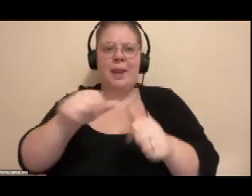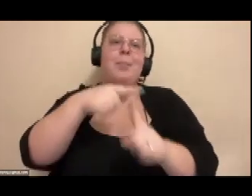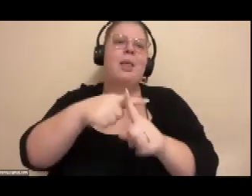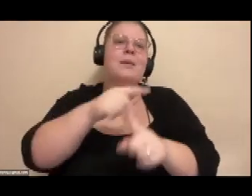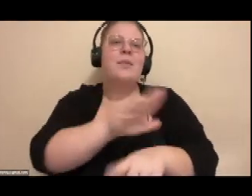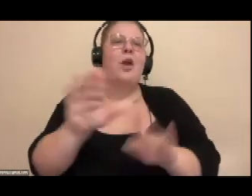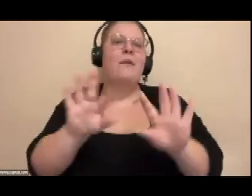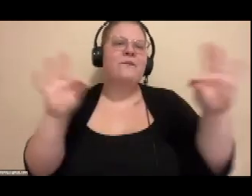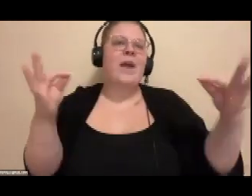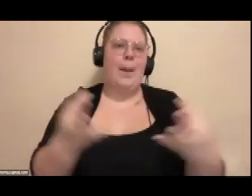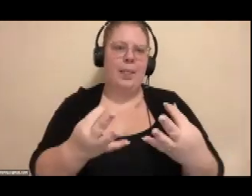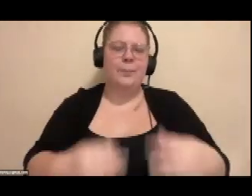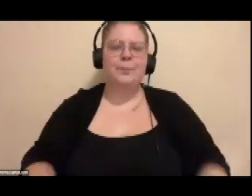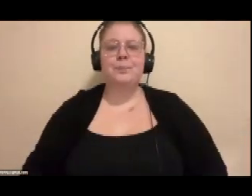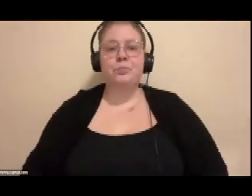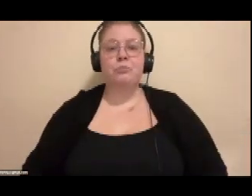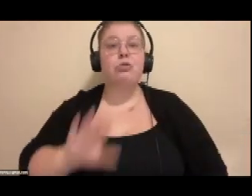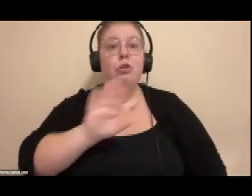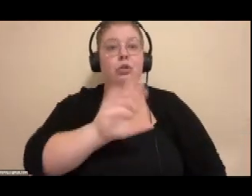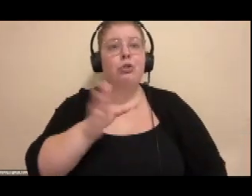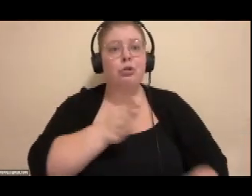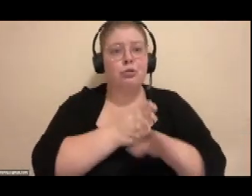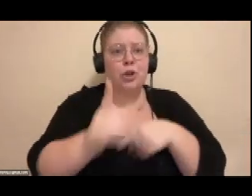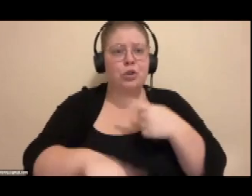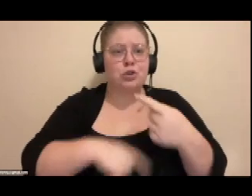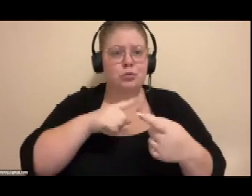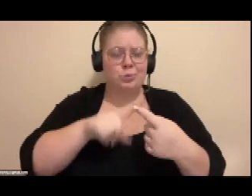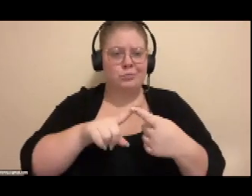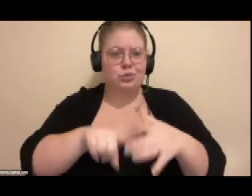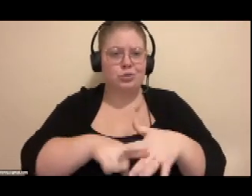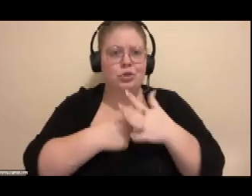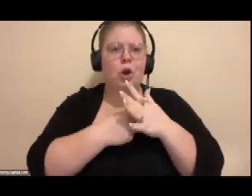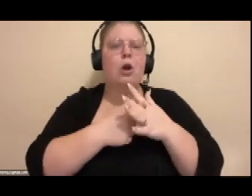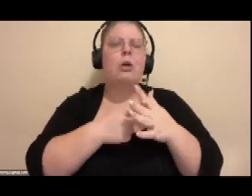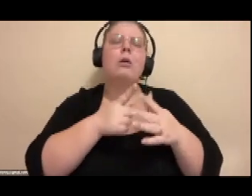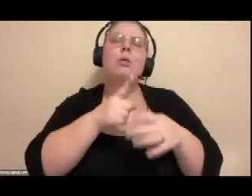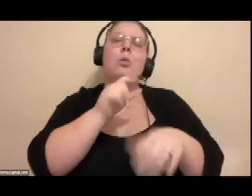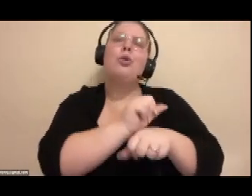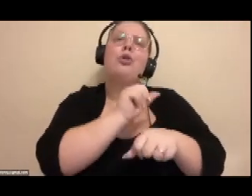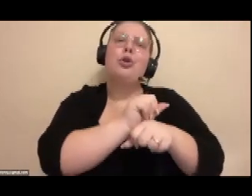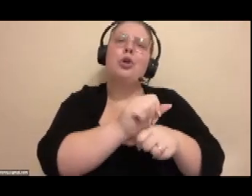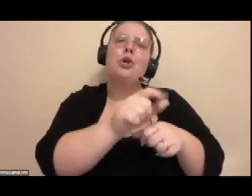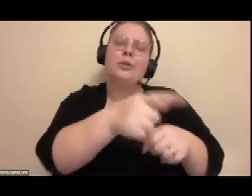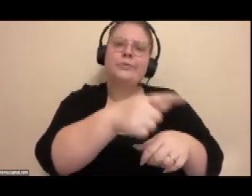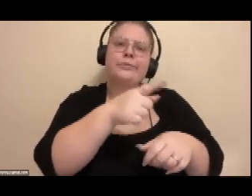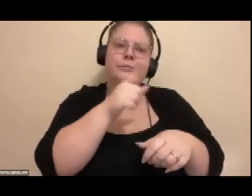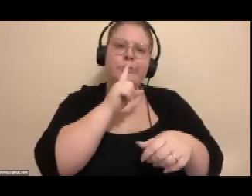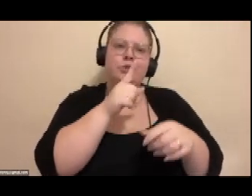Her career began as a direct support professional, and she currently employs